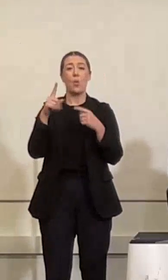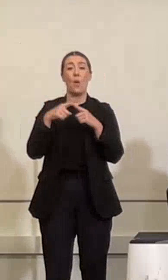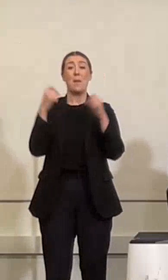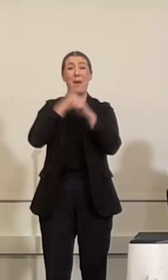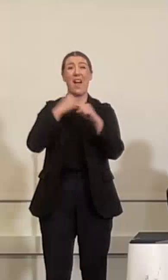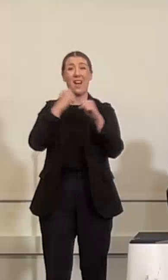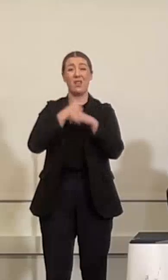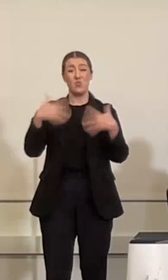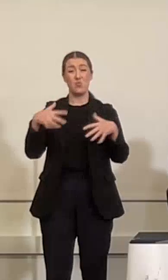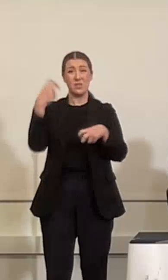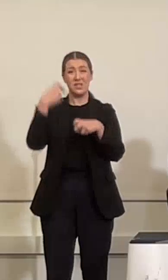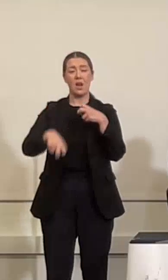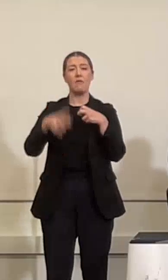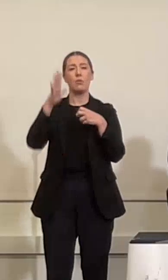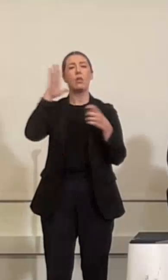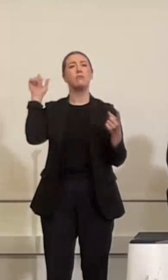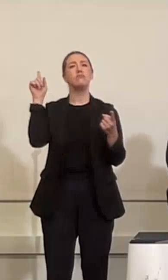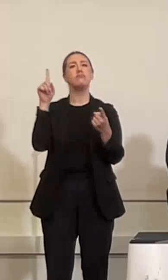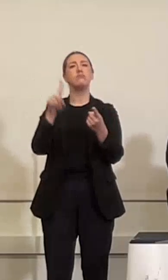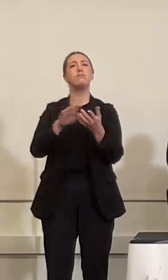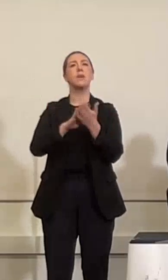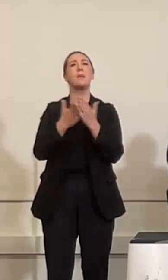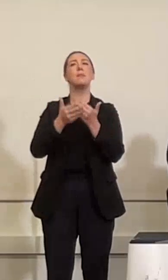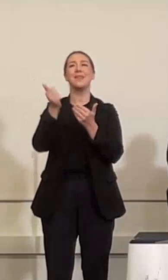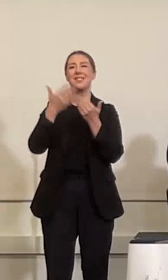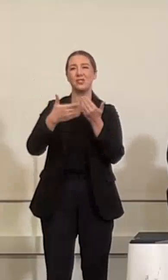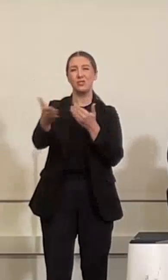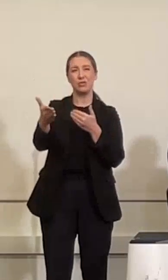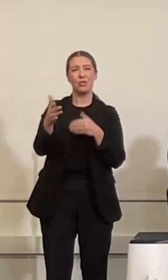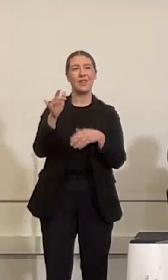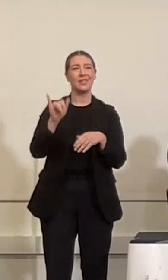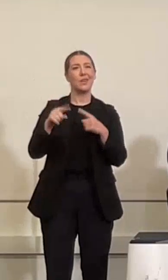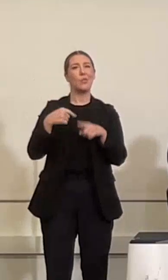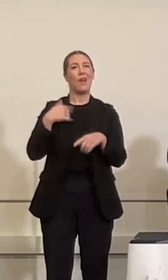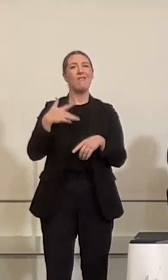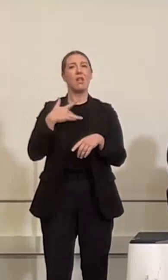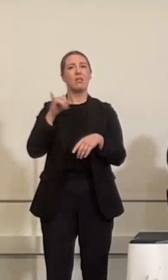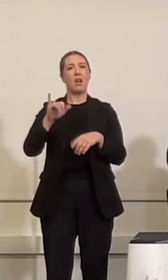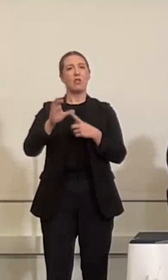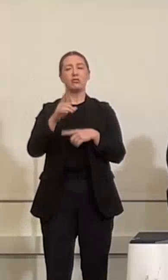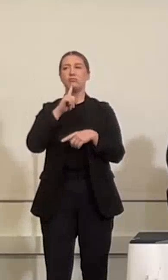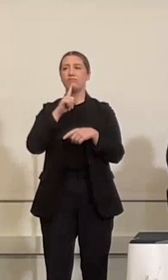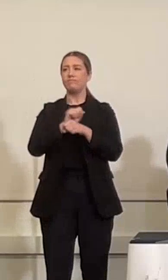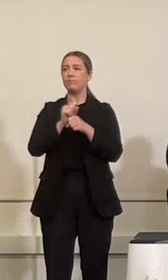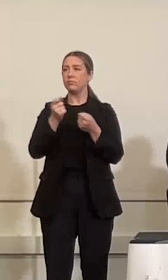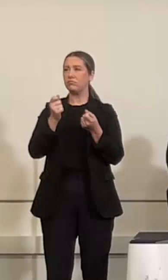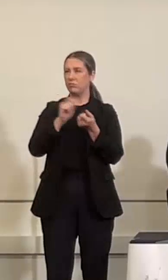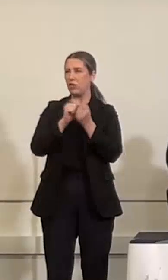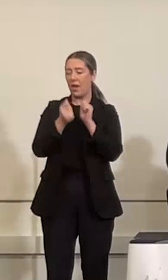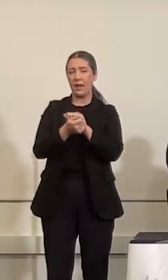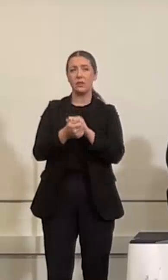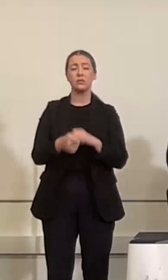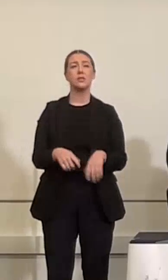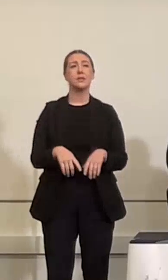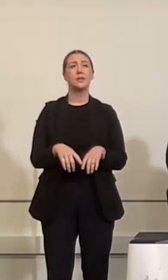think that that's when you when I would feel like the culture has changed. But there's one thing you said, Dave, and I've experienced this